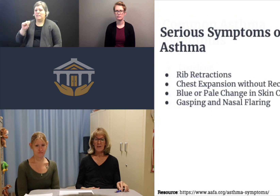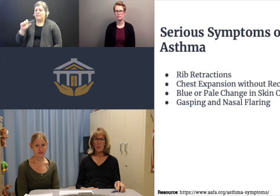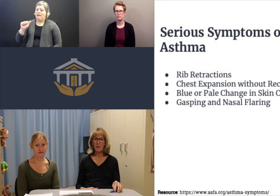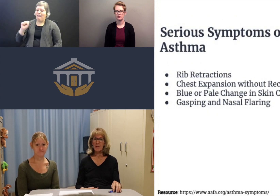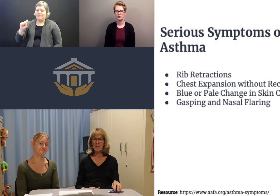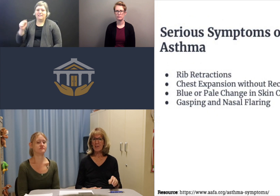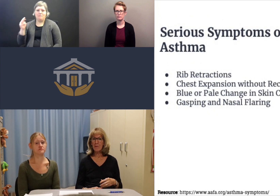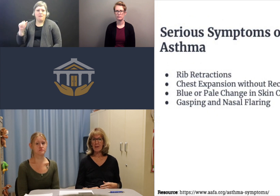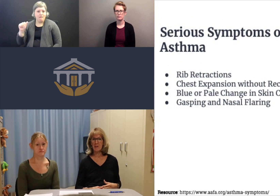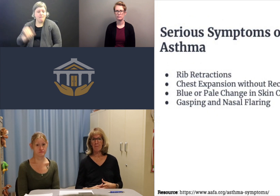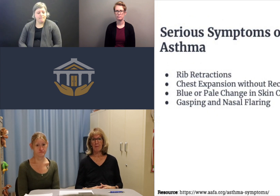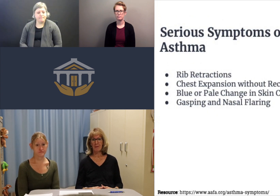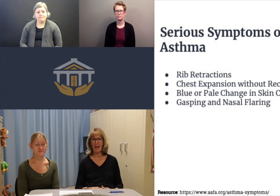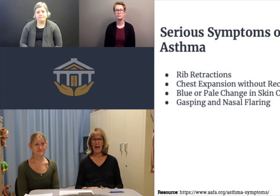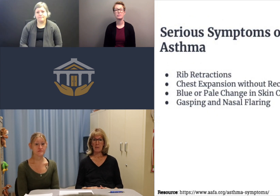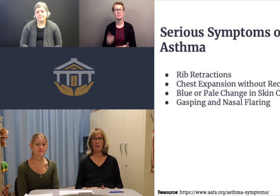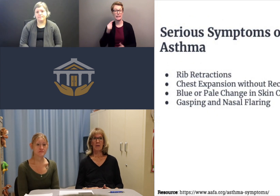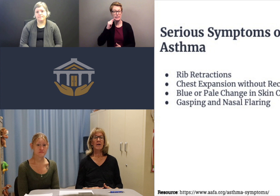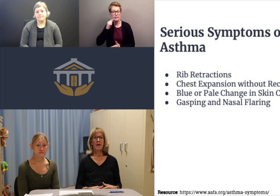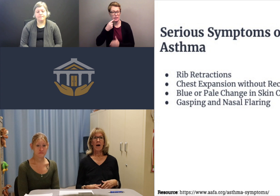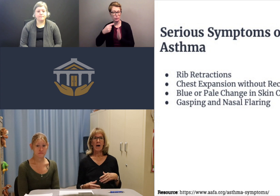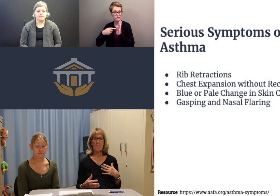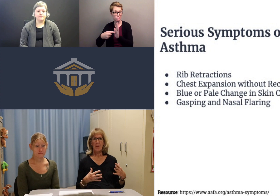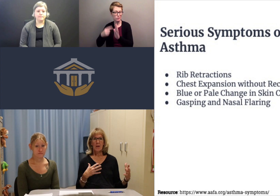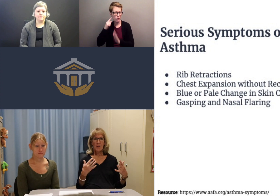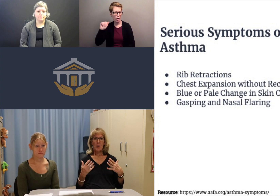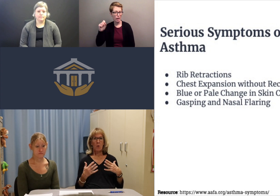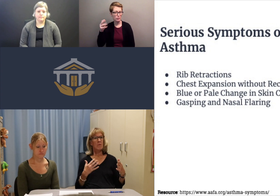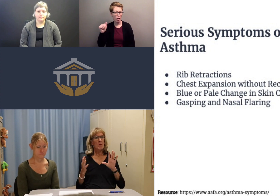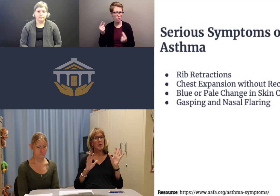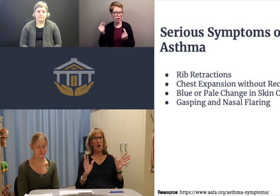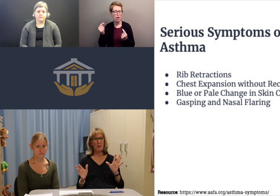So here are some serious symptoms of asthma. You know we talked a little